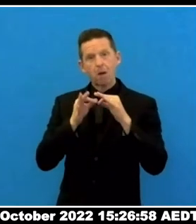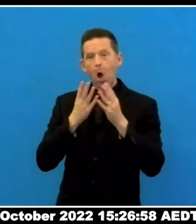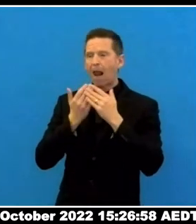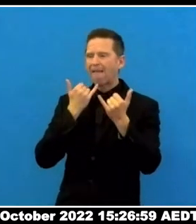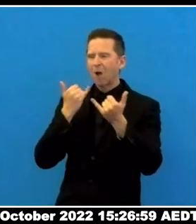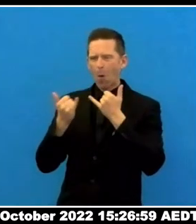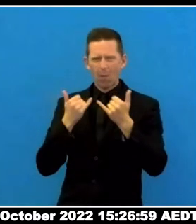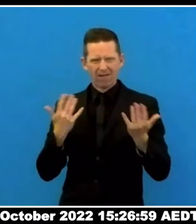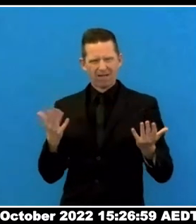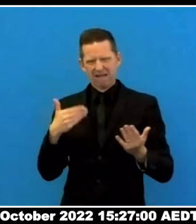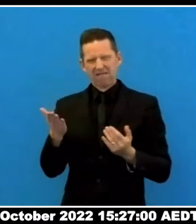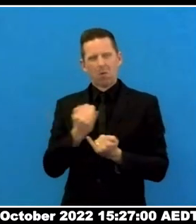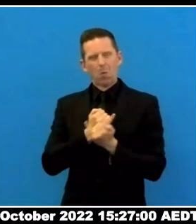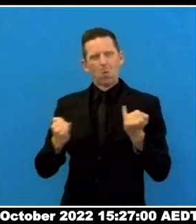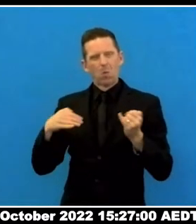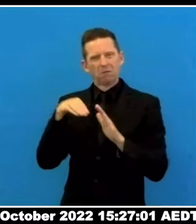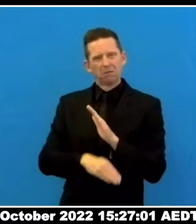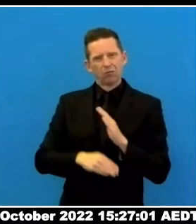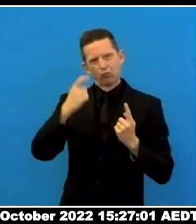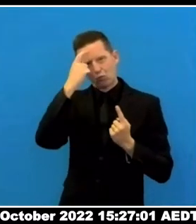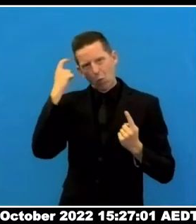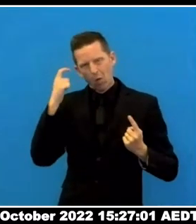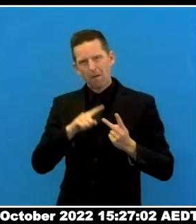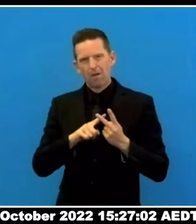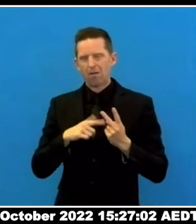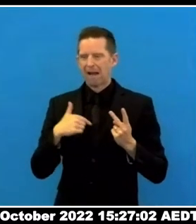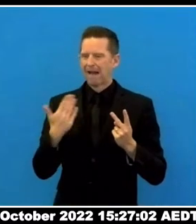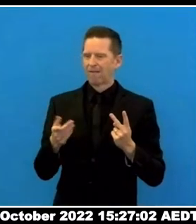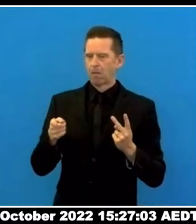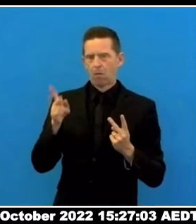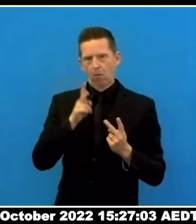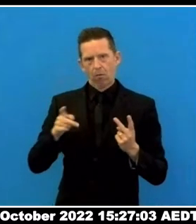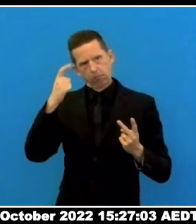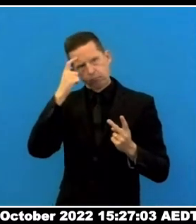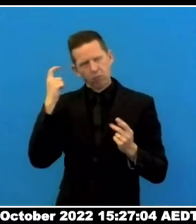They took back to trauma, it took them back to, like, re-traumaise them.